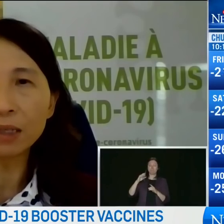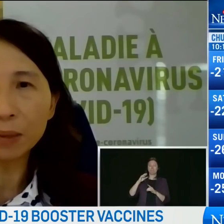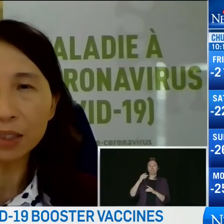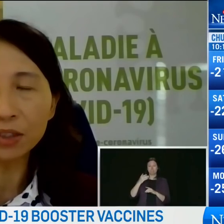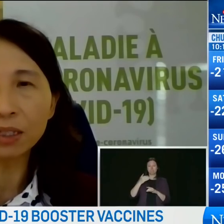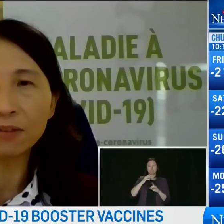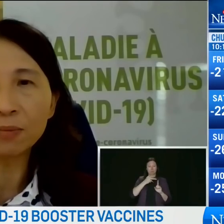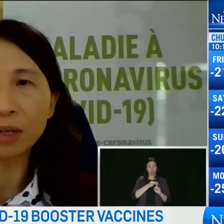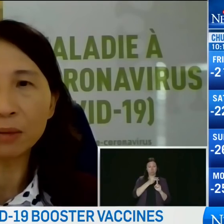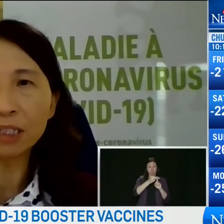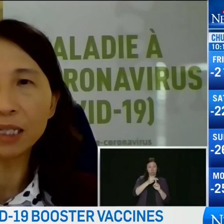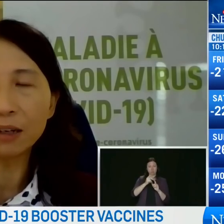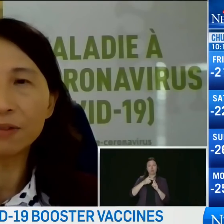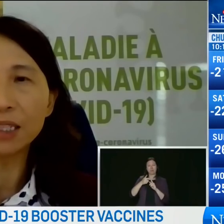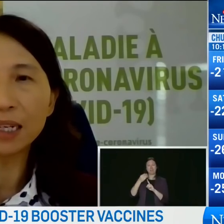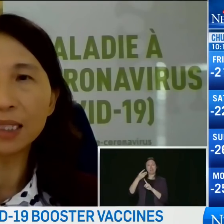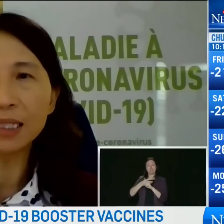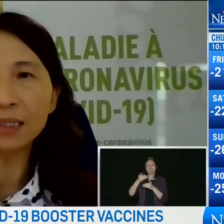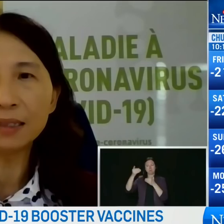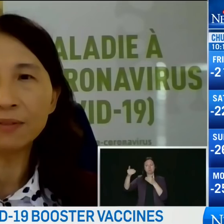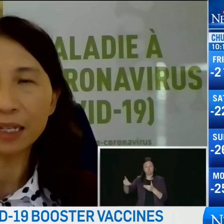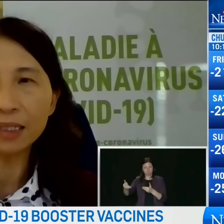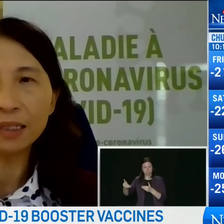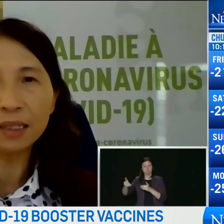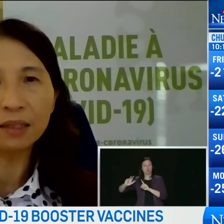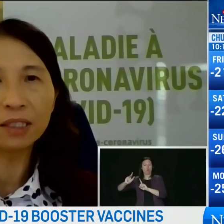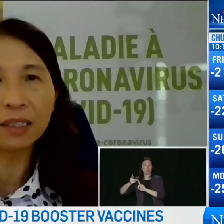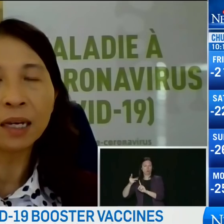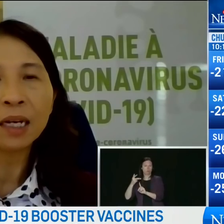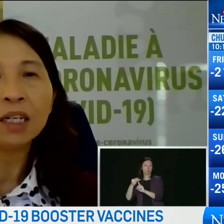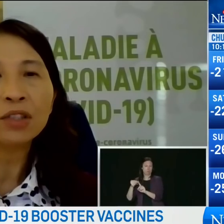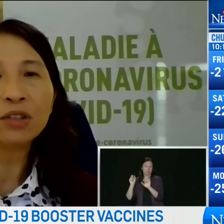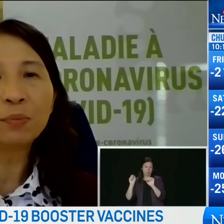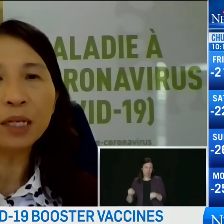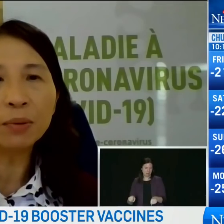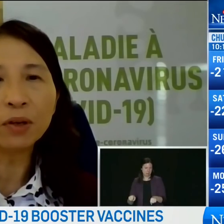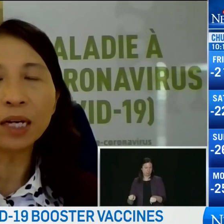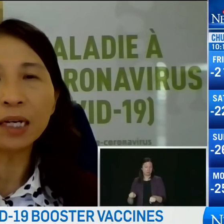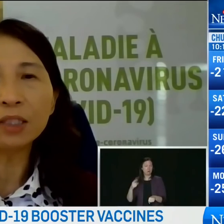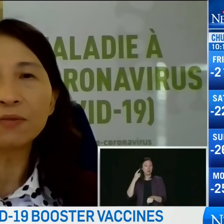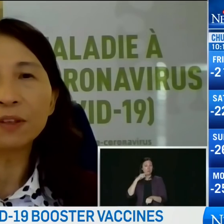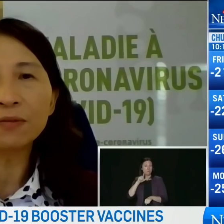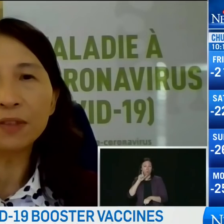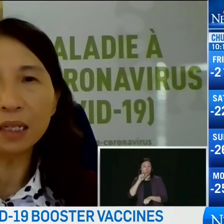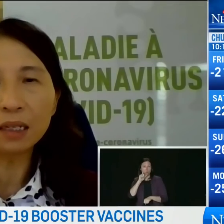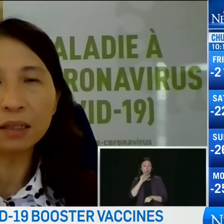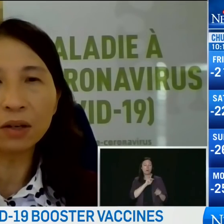mRNA COVID-19 VACCINE SHOULD BE